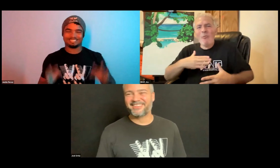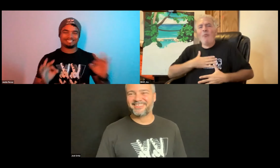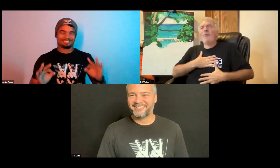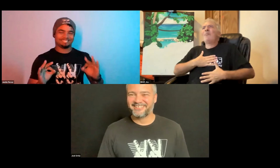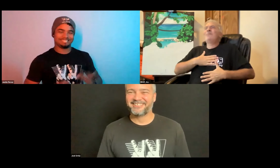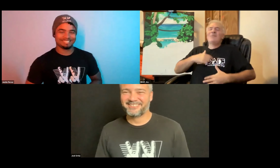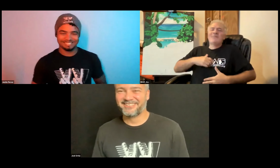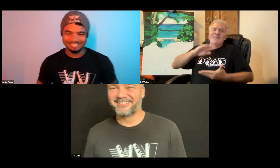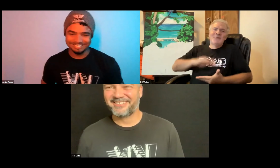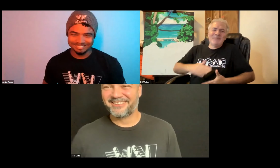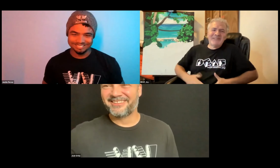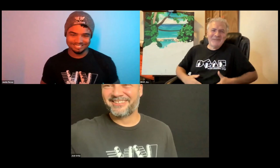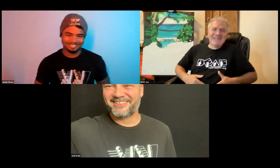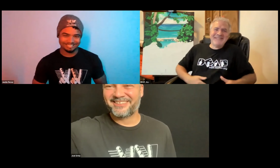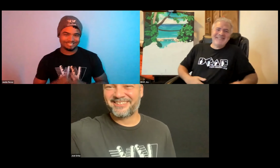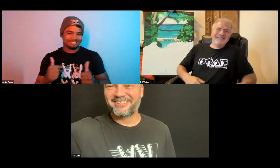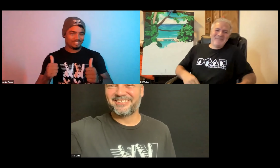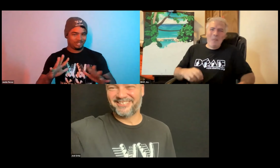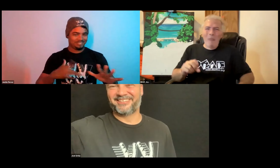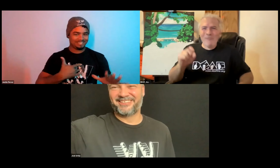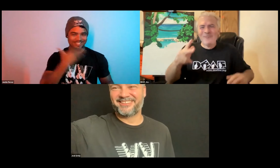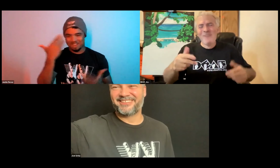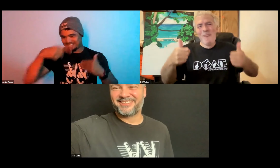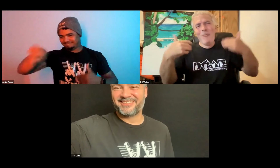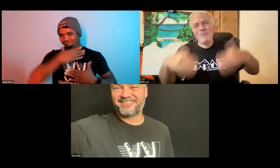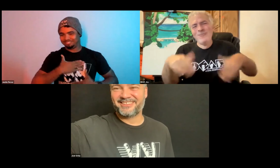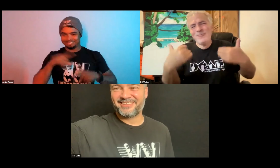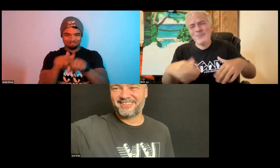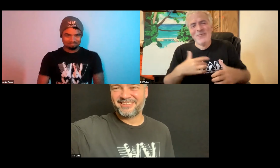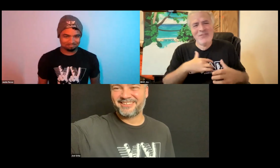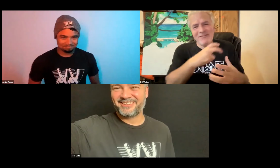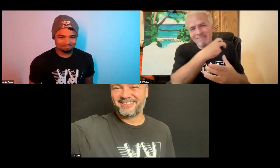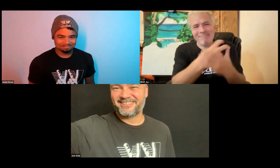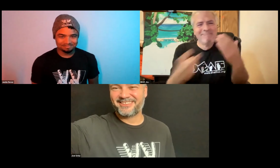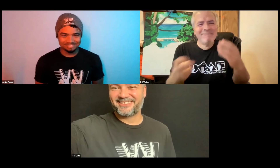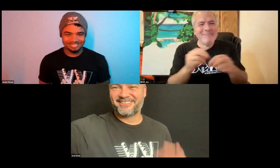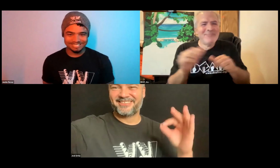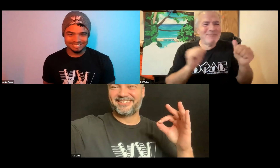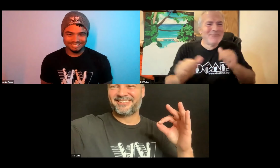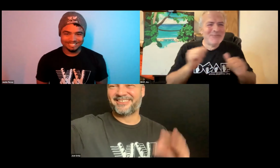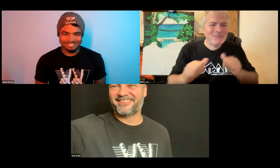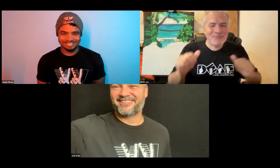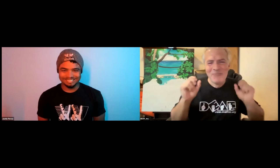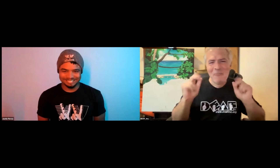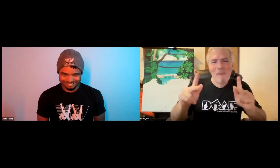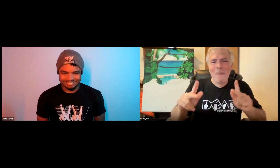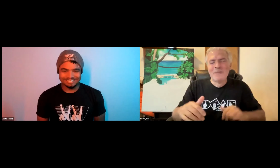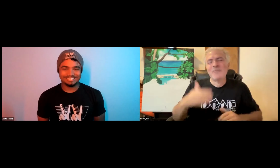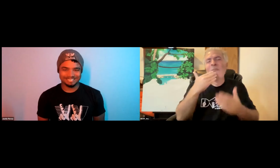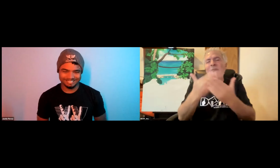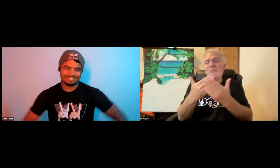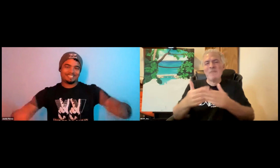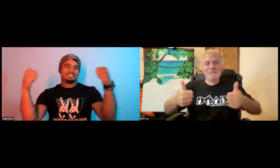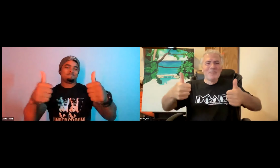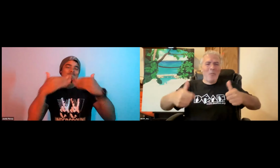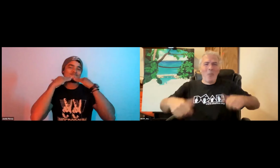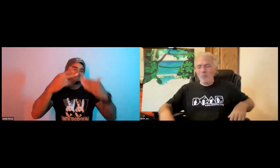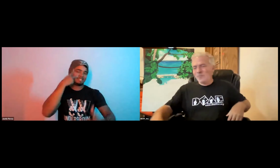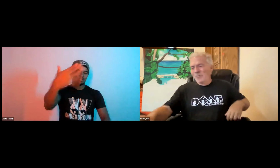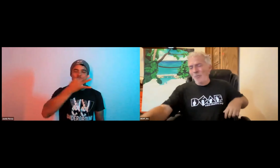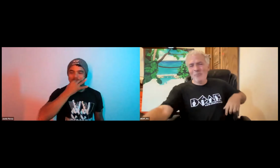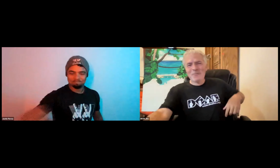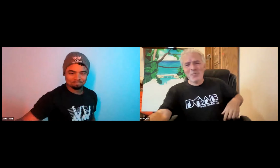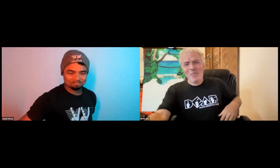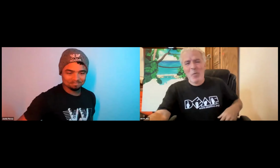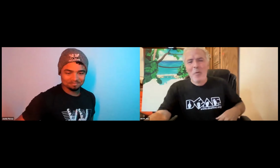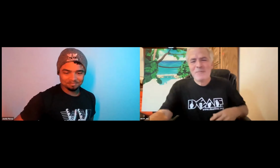Oh, my gosh, I ate some crackers because I got some motion sickness! I had to settle my stomach. What a great performance! Thank you, Justin.